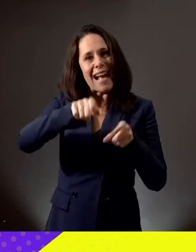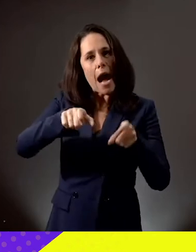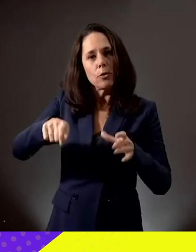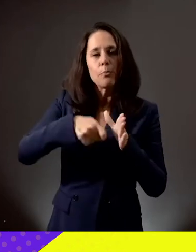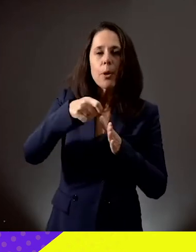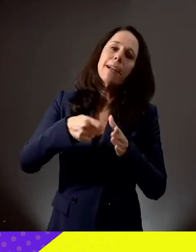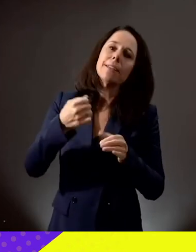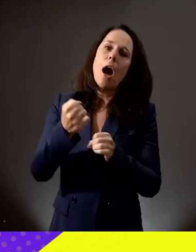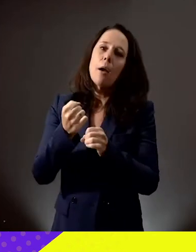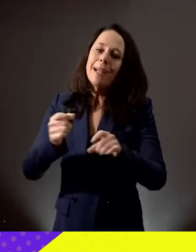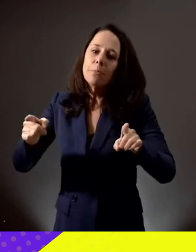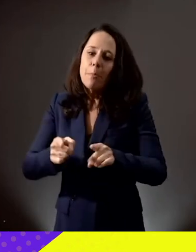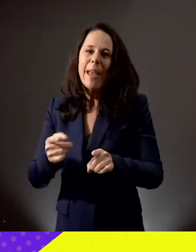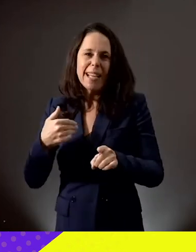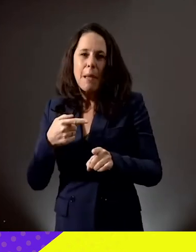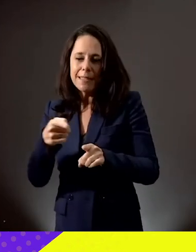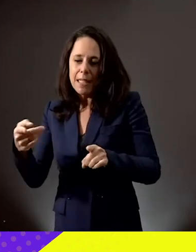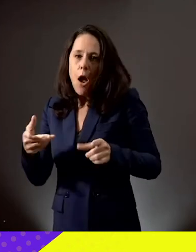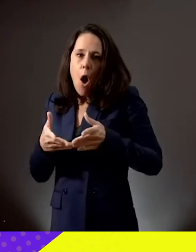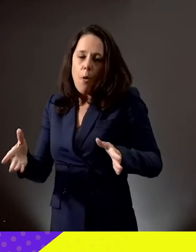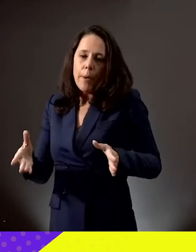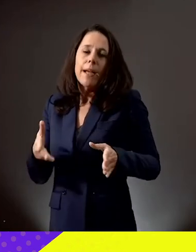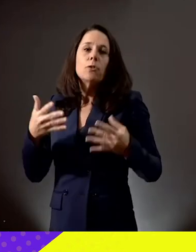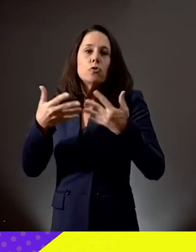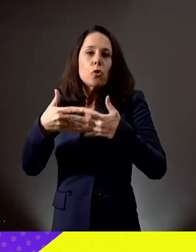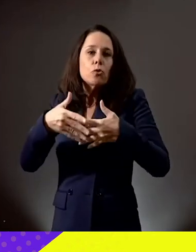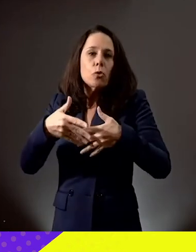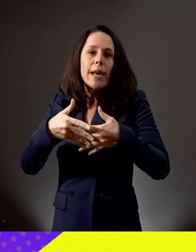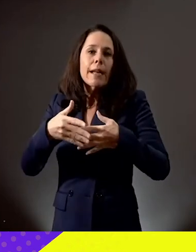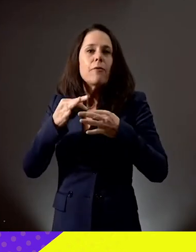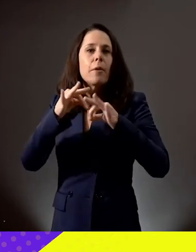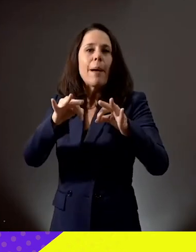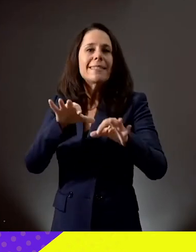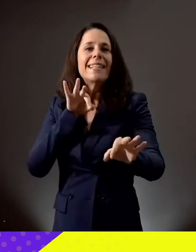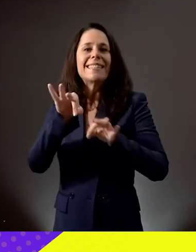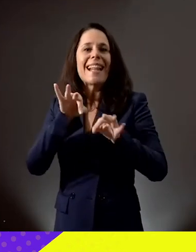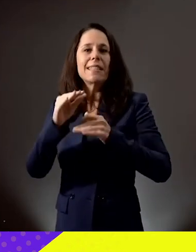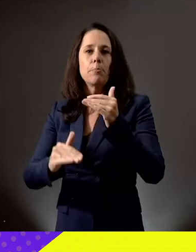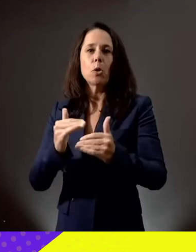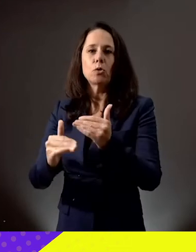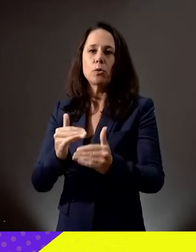and work on structural improvements in their selection procedures. But we still have a long way to go.